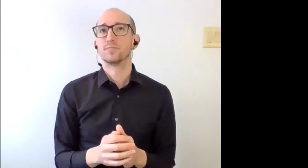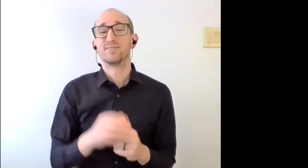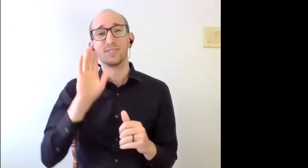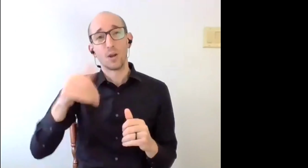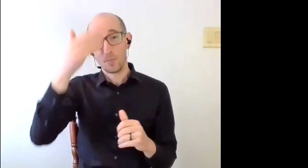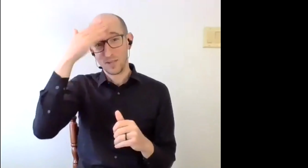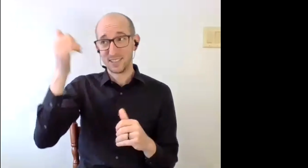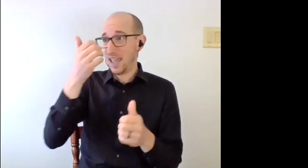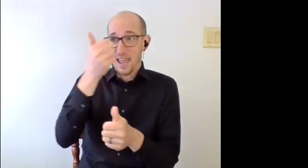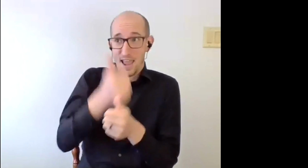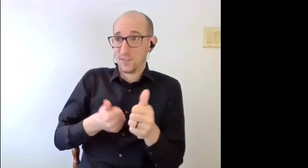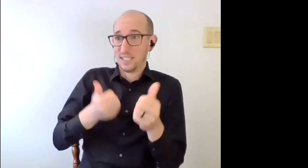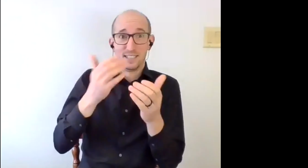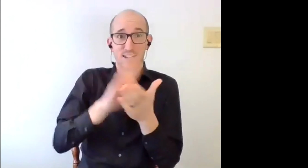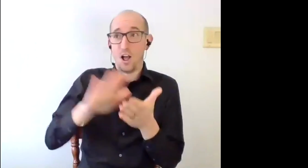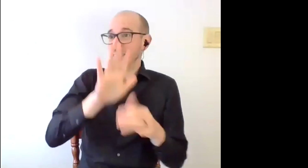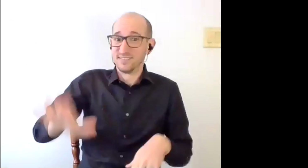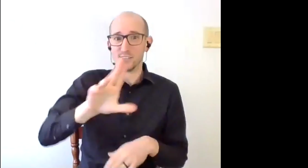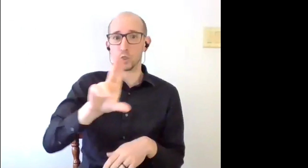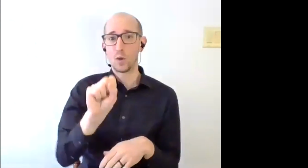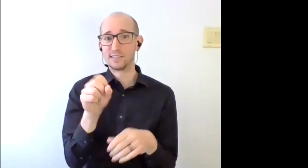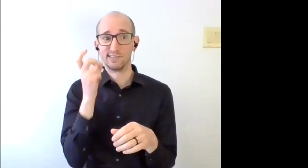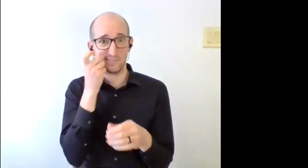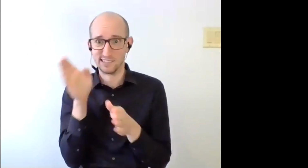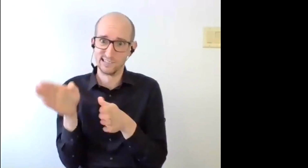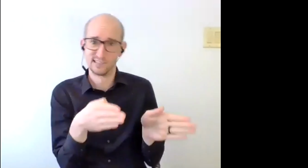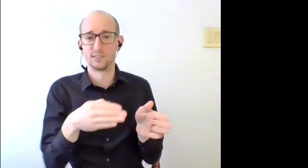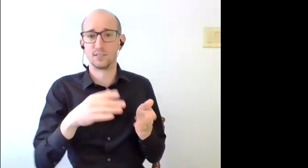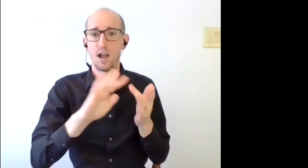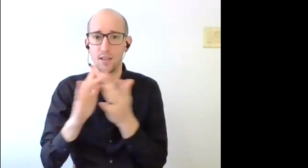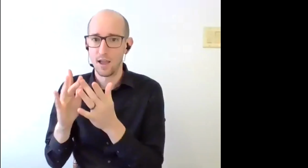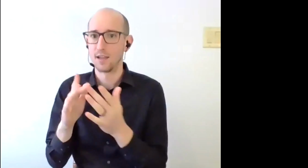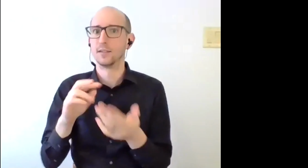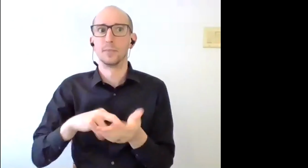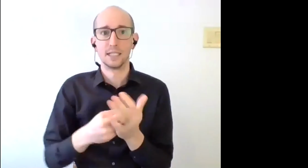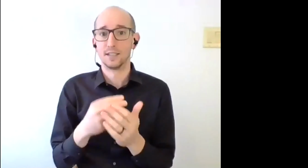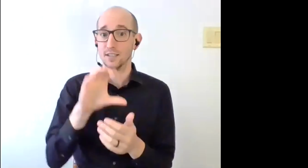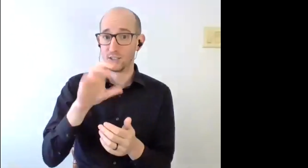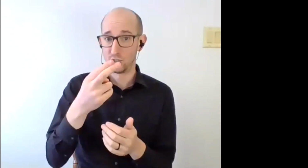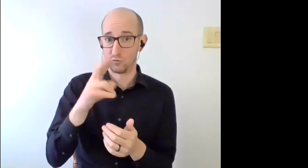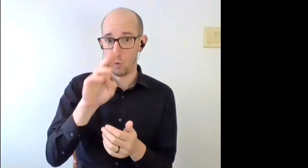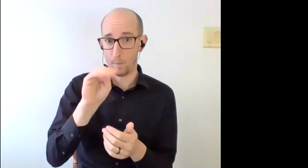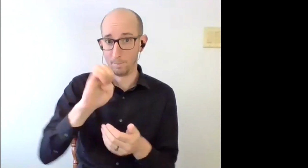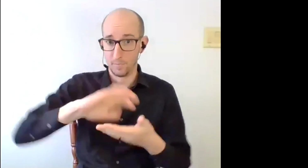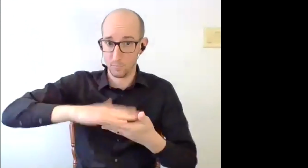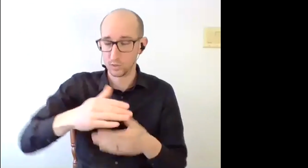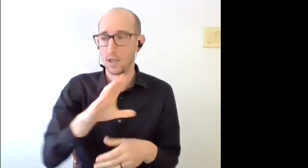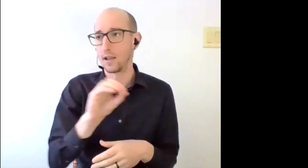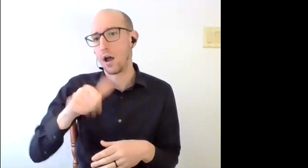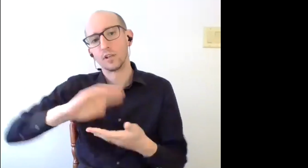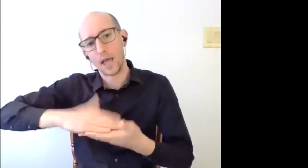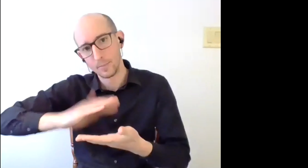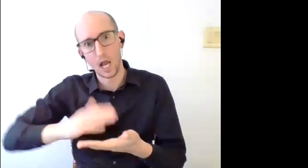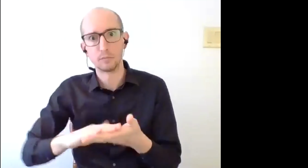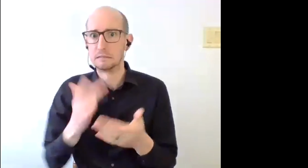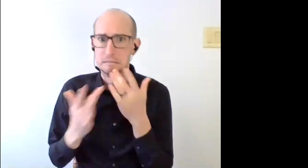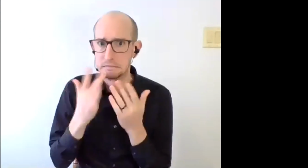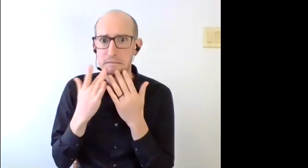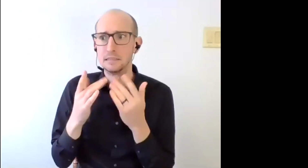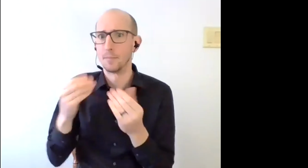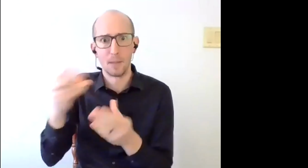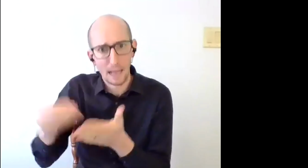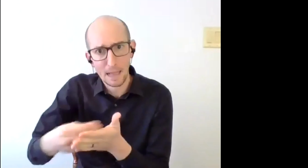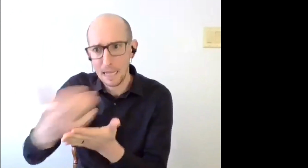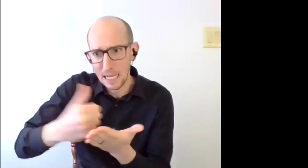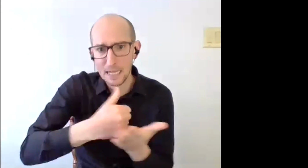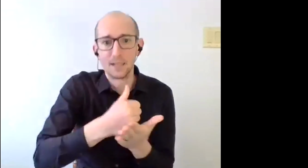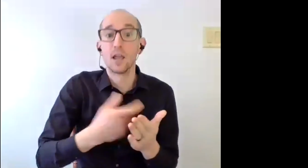Limited access to computers and internet. What resources can we provide to student to take their courses on-line. So we are working to make sure that if students